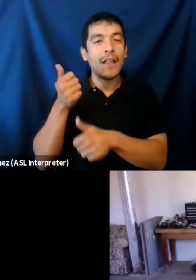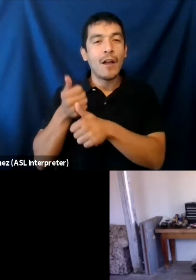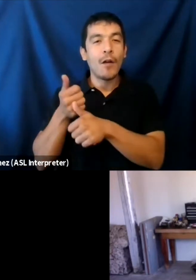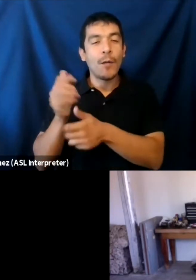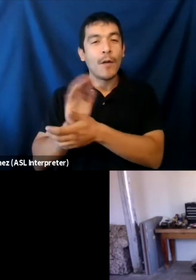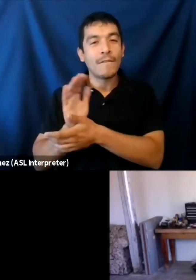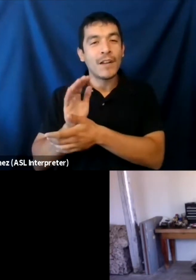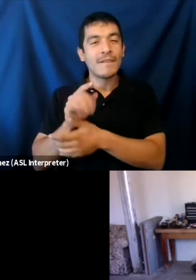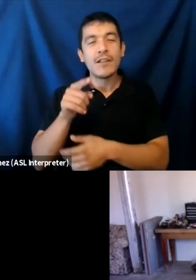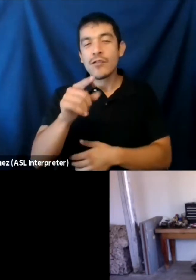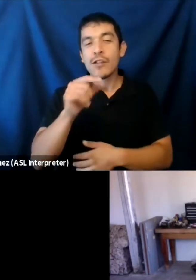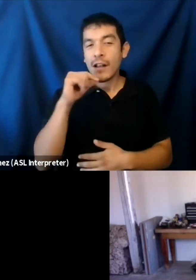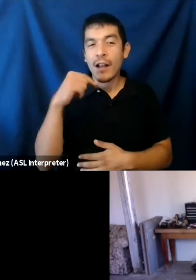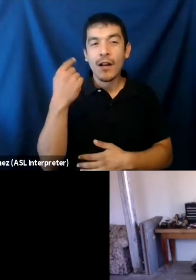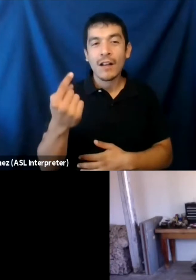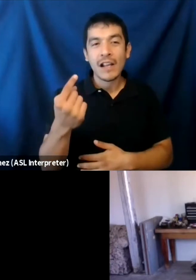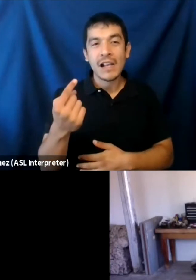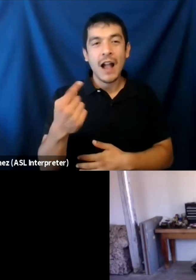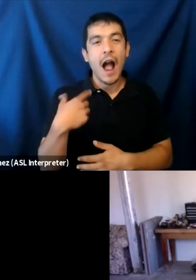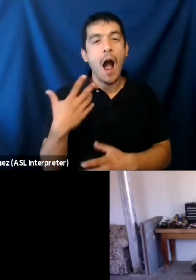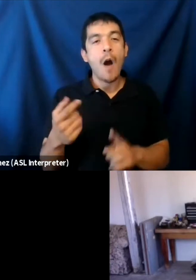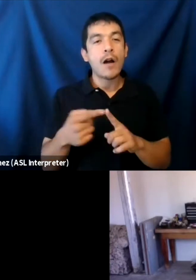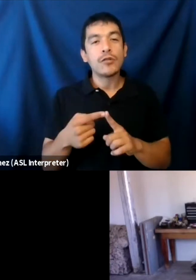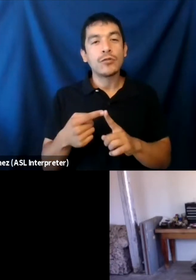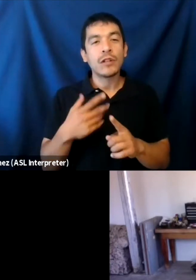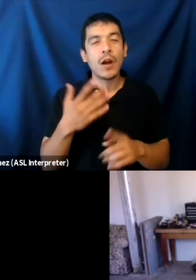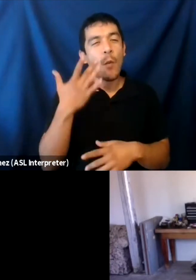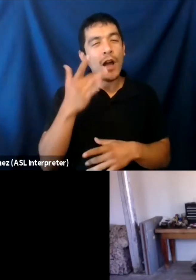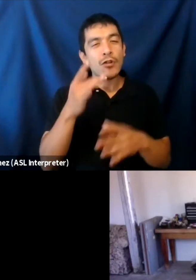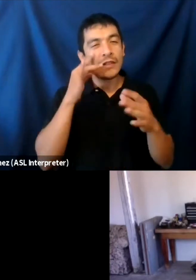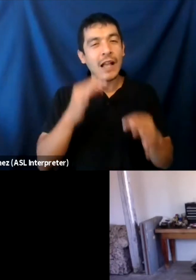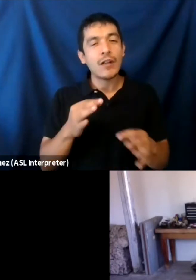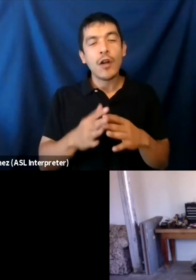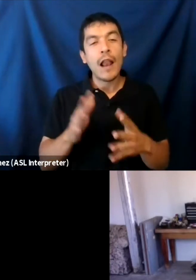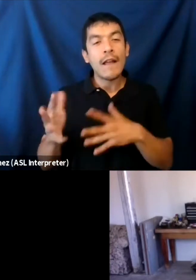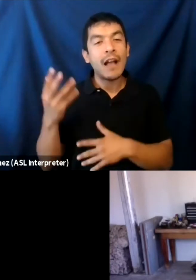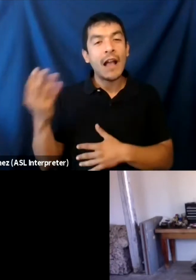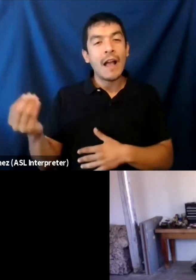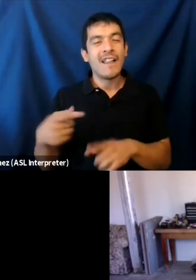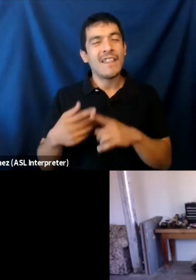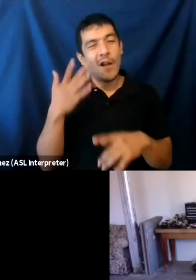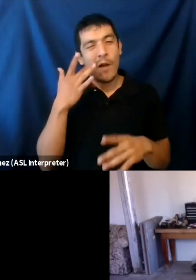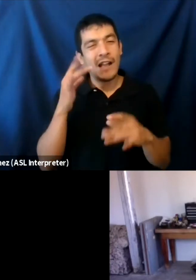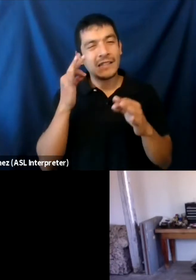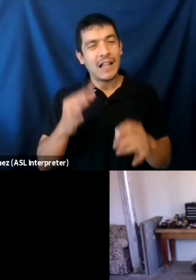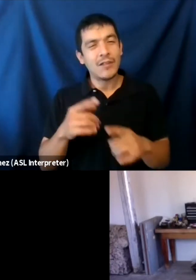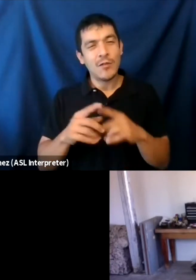you not, I wanna know like, why you decided to leave that out? But also then why you decided to kind of slide it back in